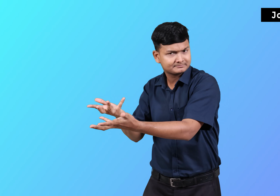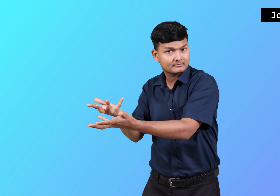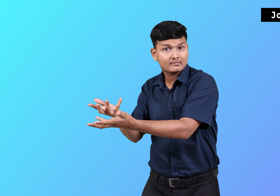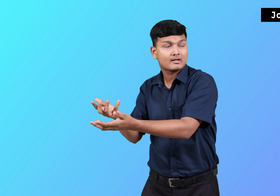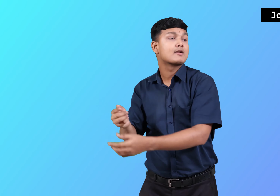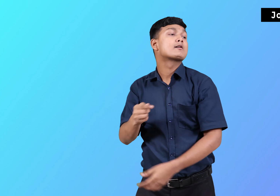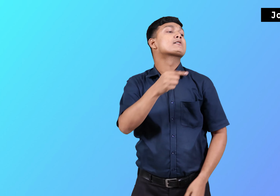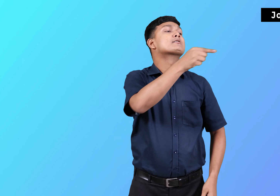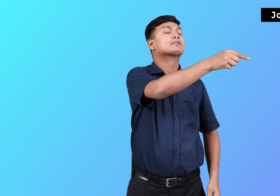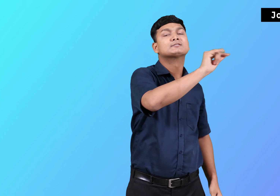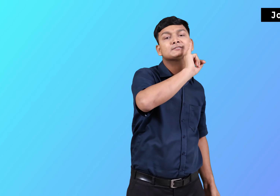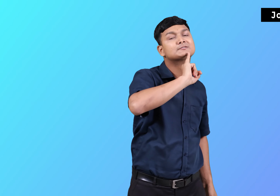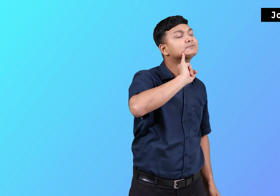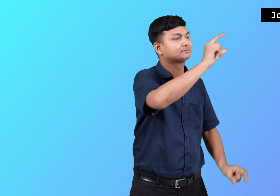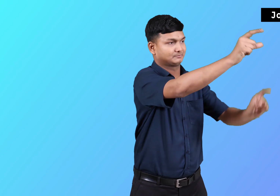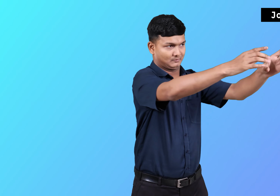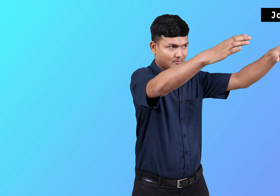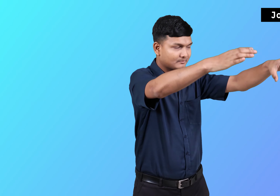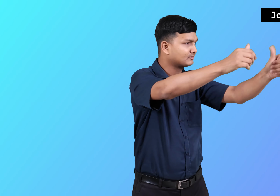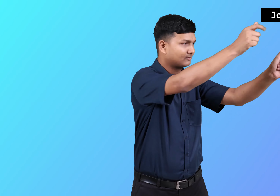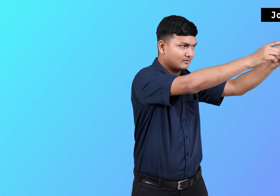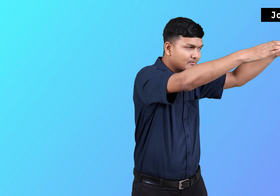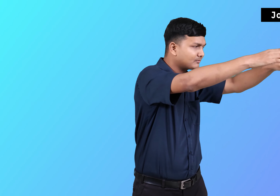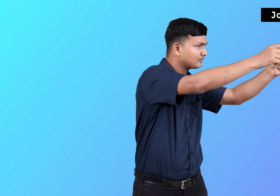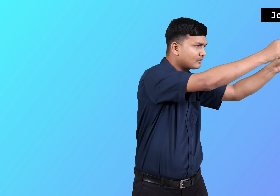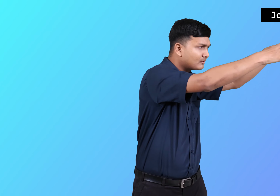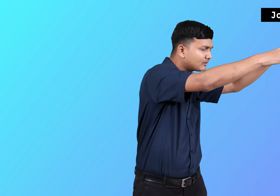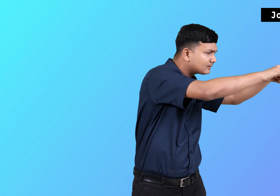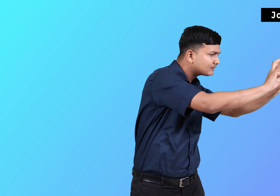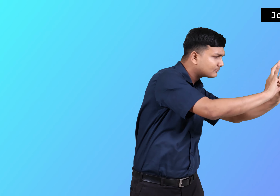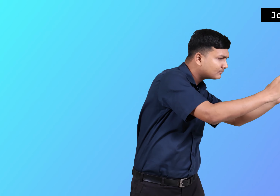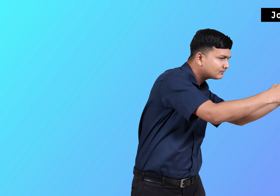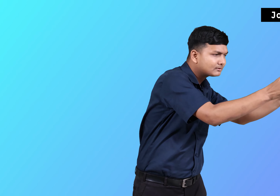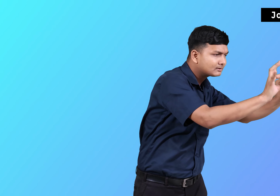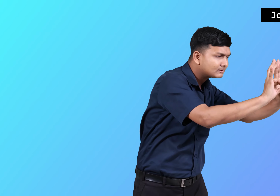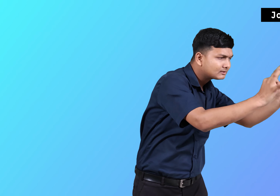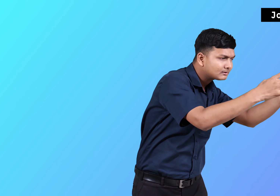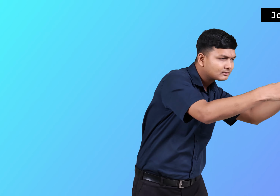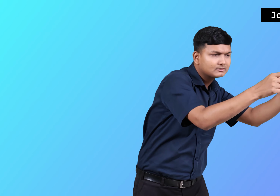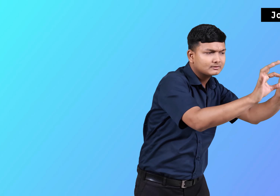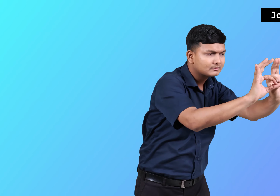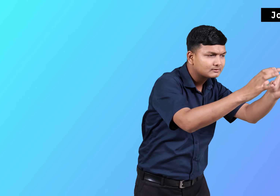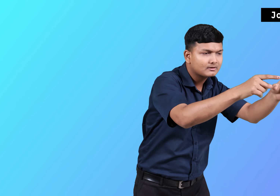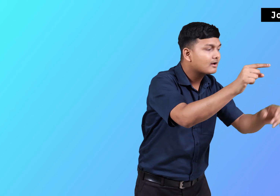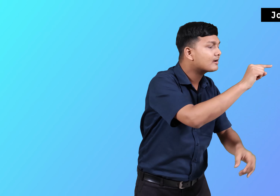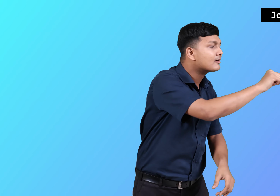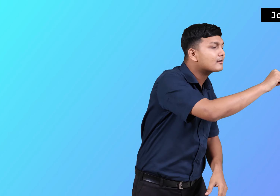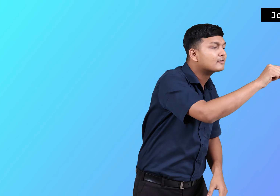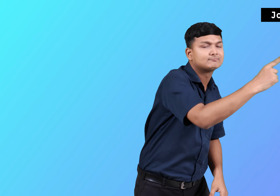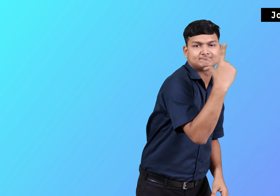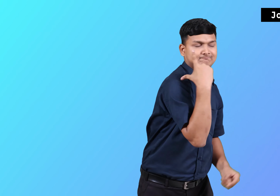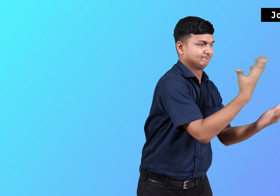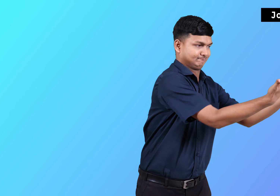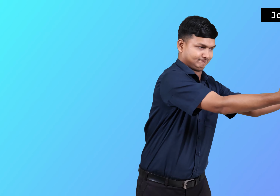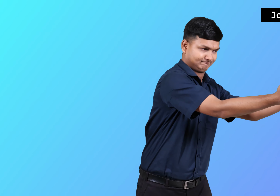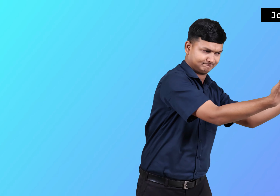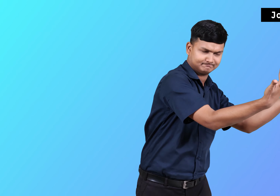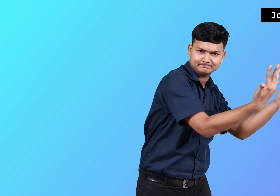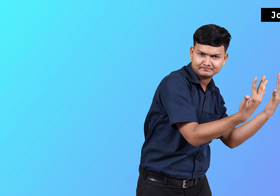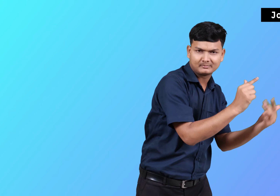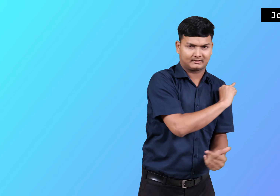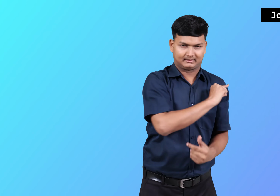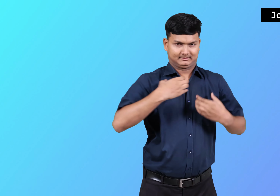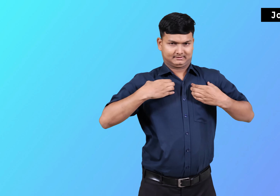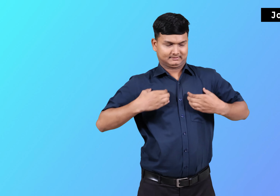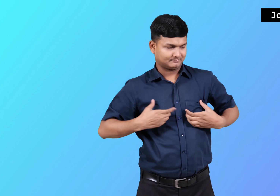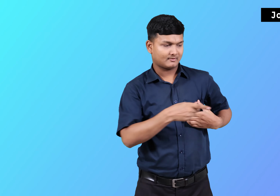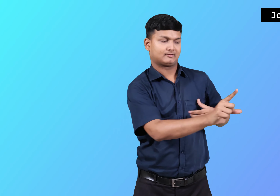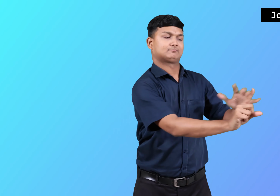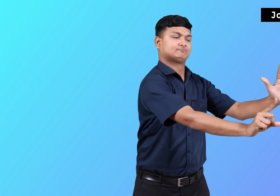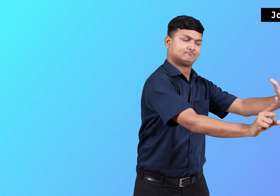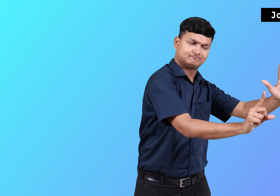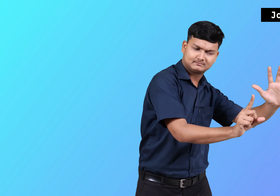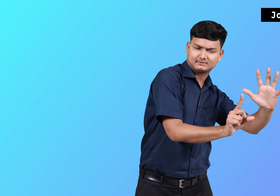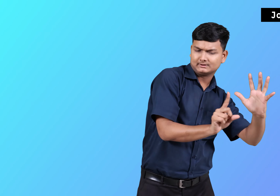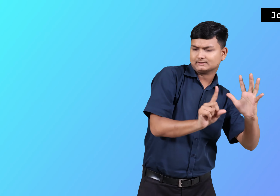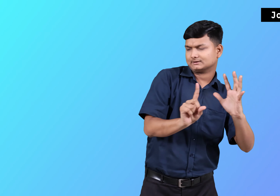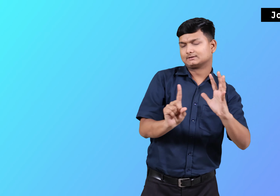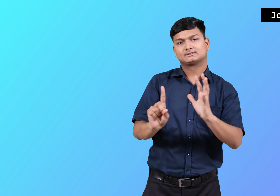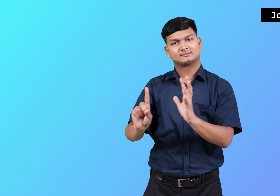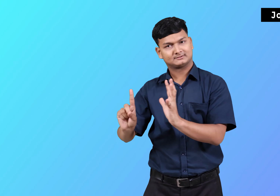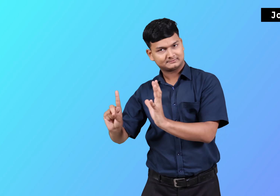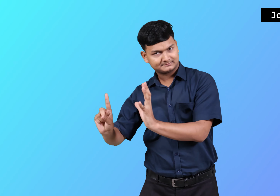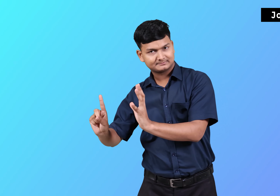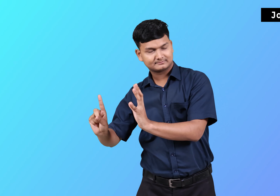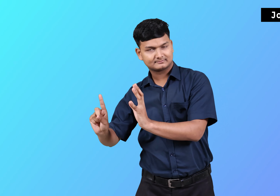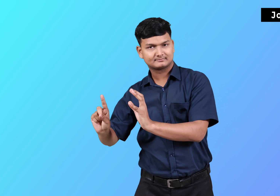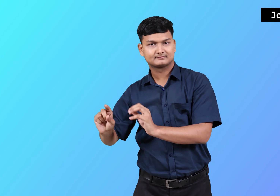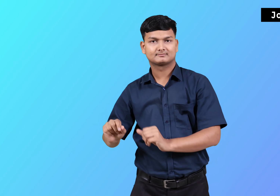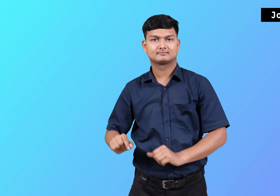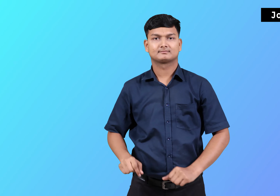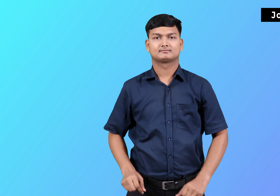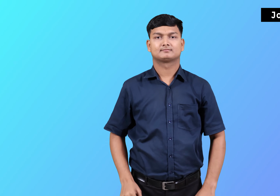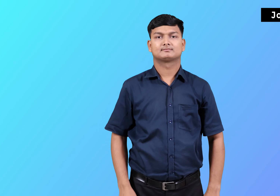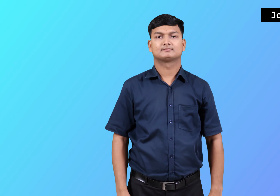They also sent ten of the leaders of the tribes there. There was one man from each family group of Israel who was at Shiloh.